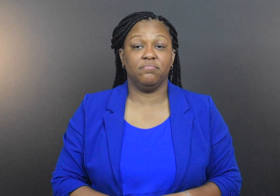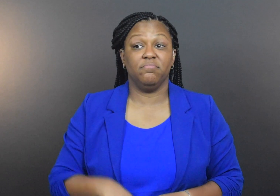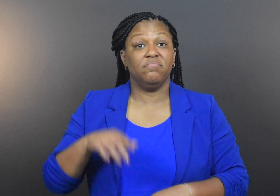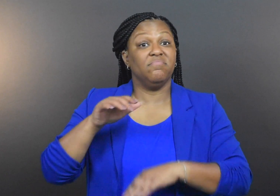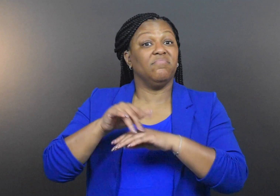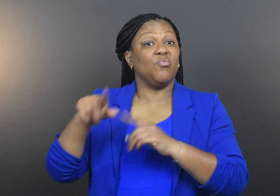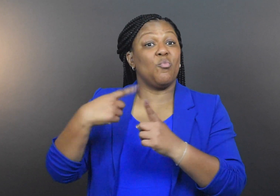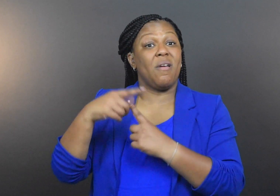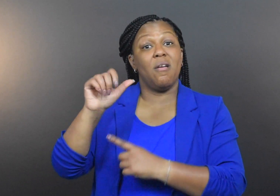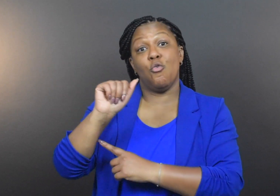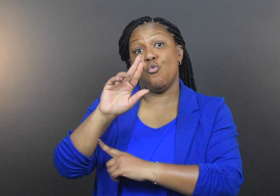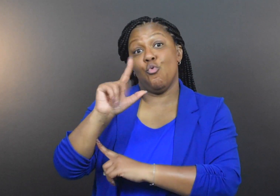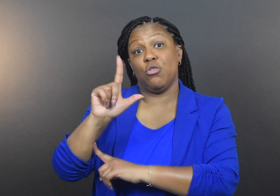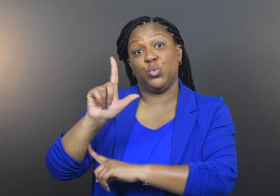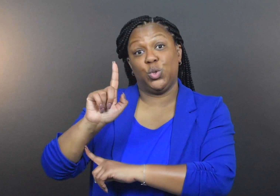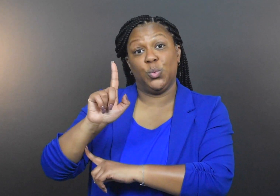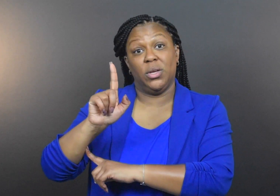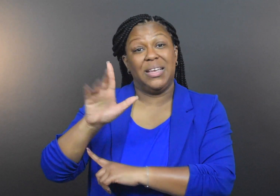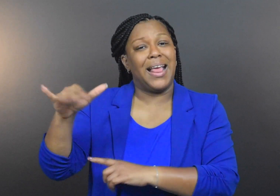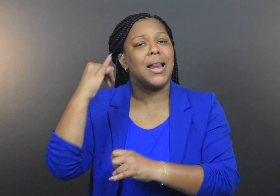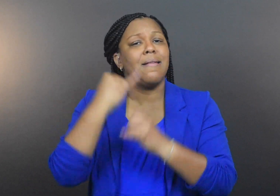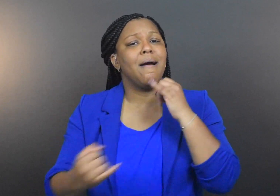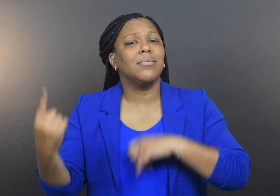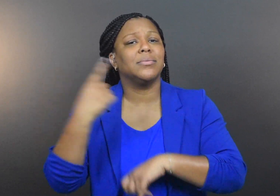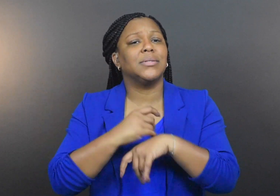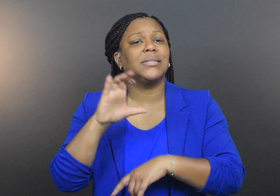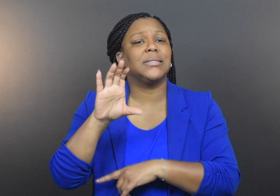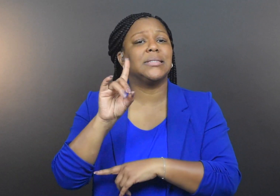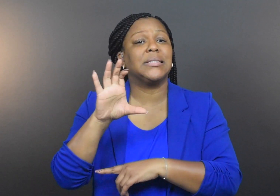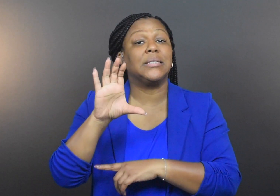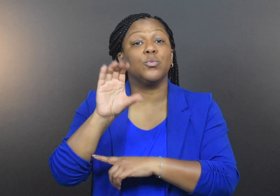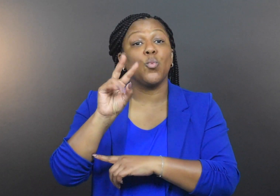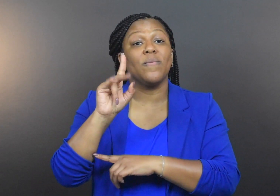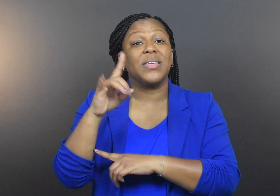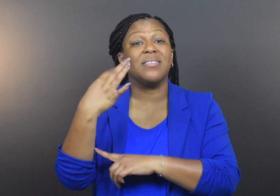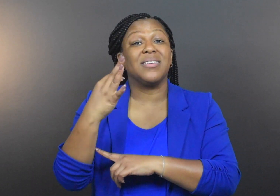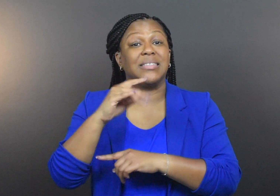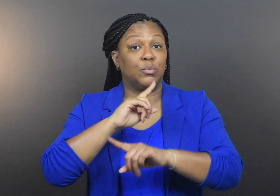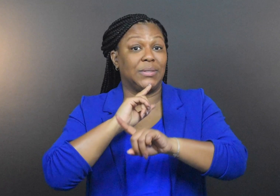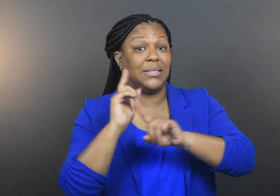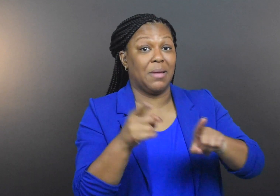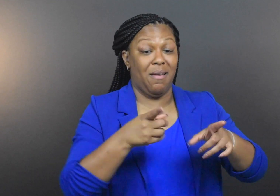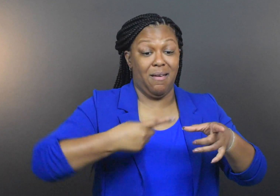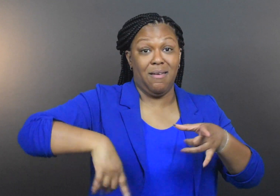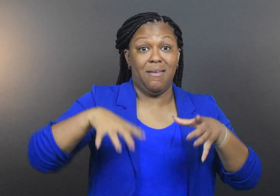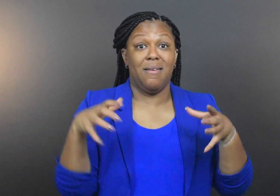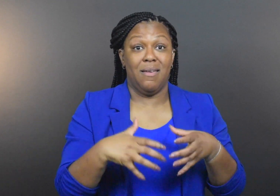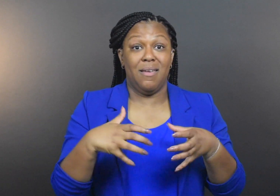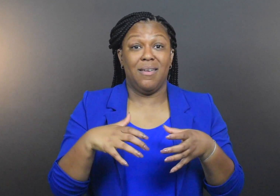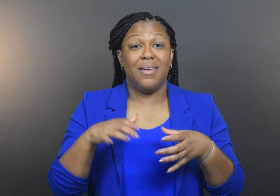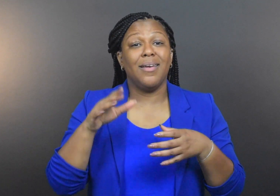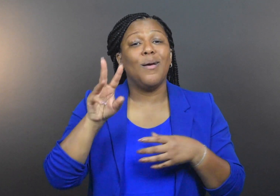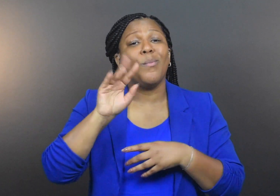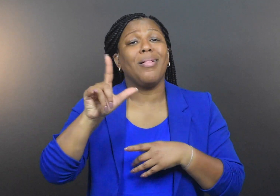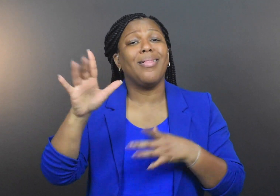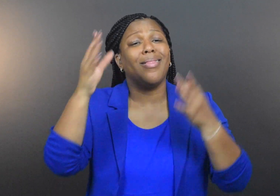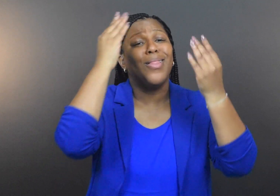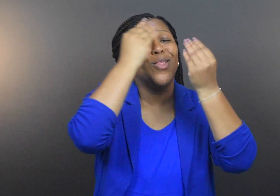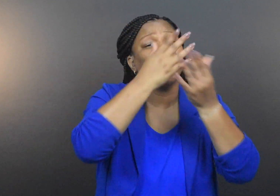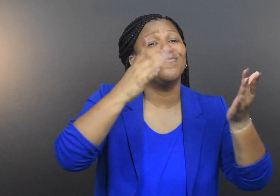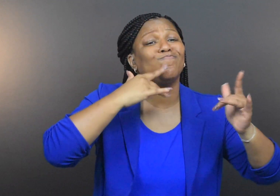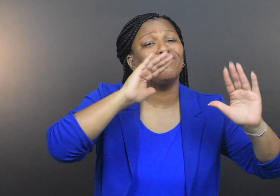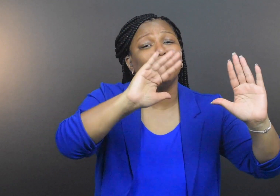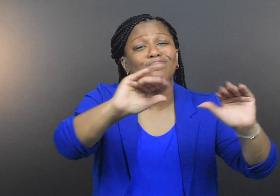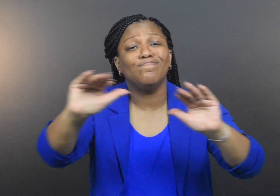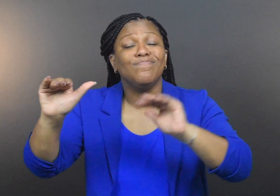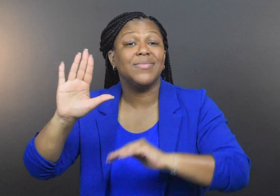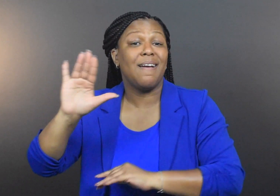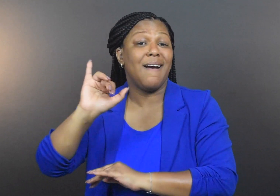On August 21, his last day in CDC’s COVID-19 response, Wil was saying goodbye to his IT team,